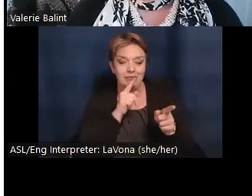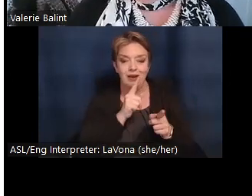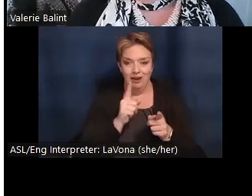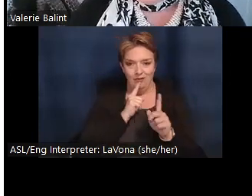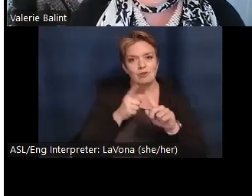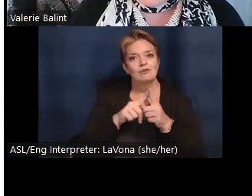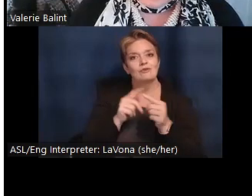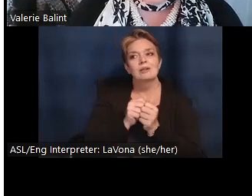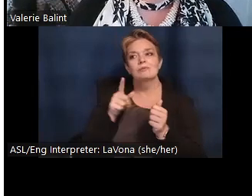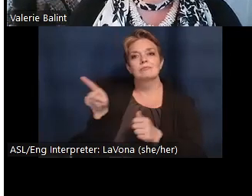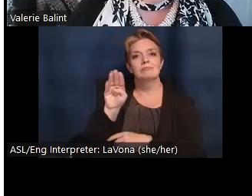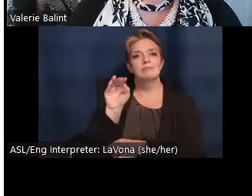You need a little spiritual reboot?